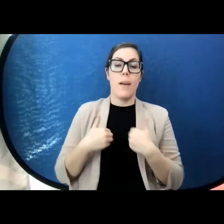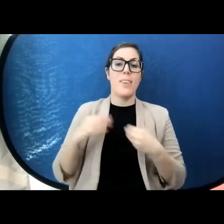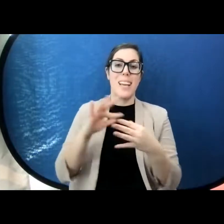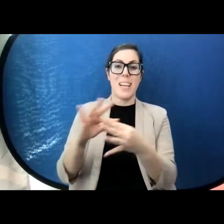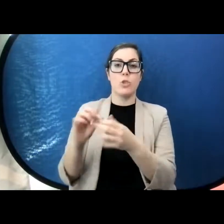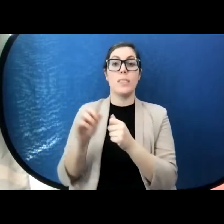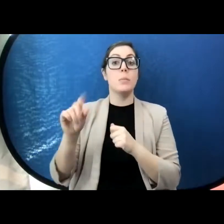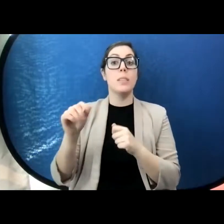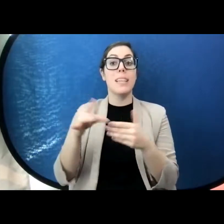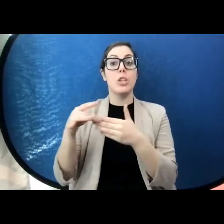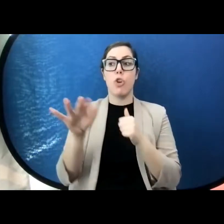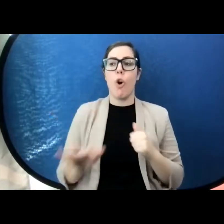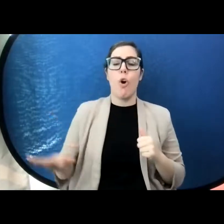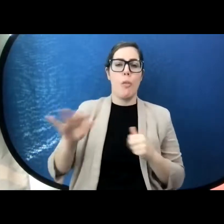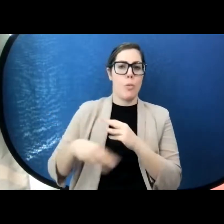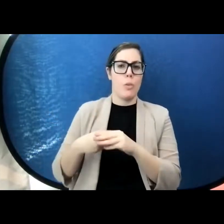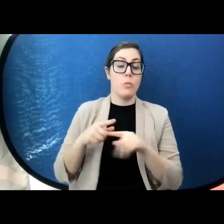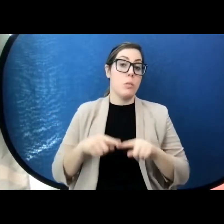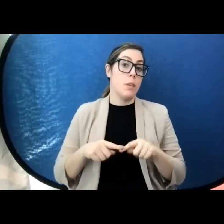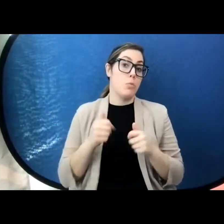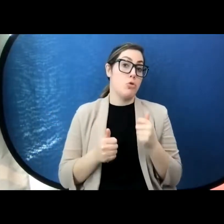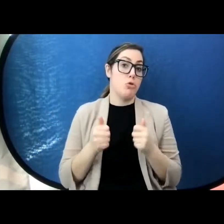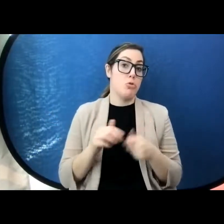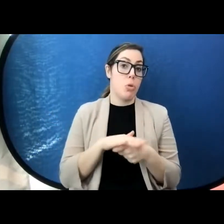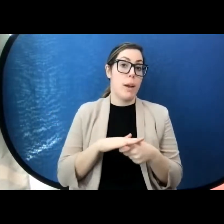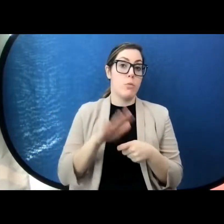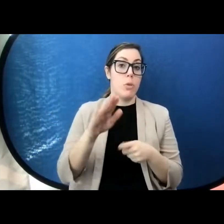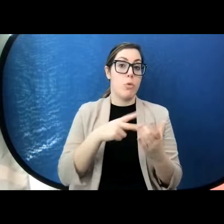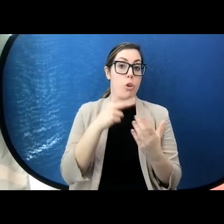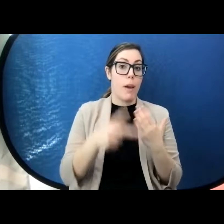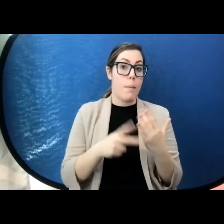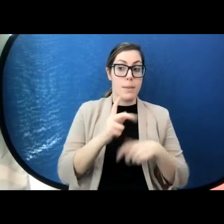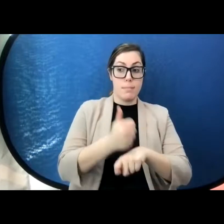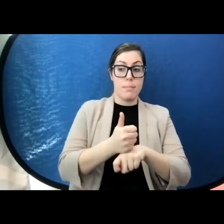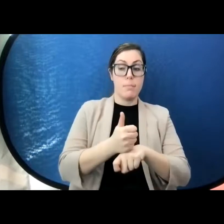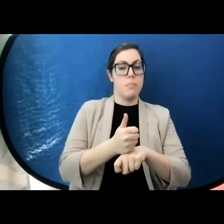so depending on which location the program is in, then we can also share some contacts